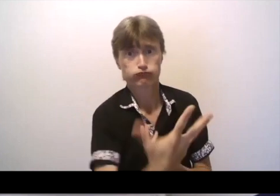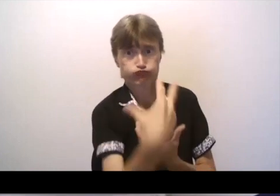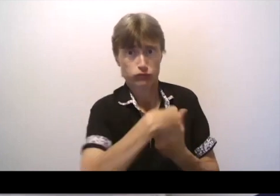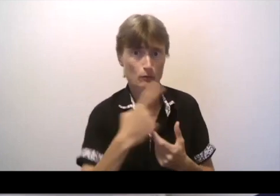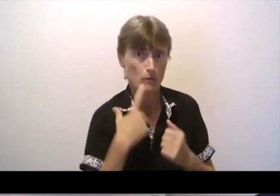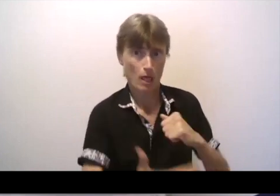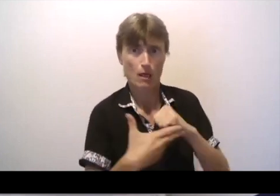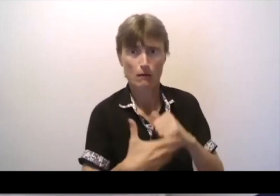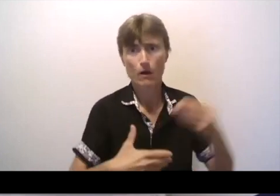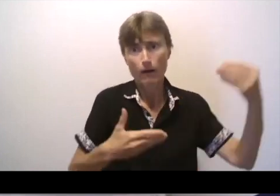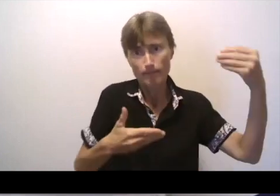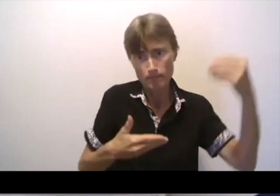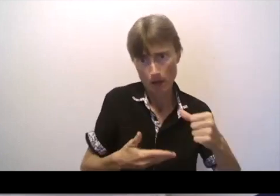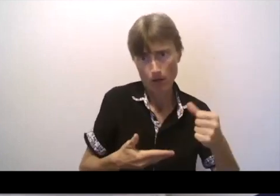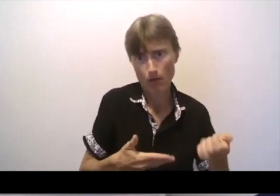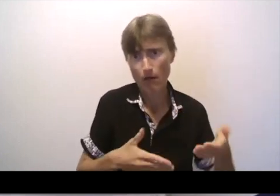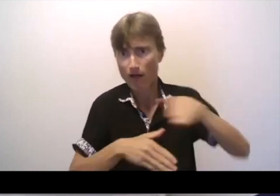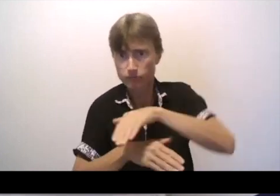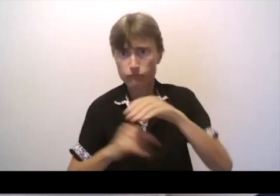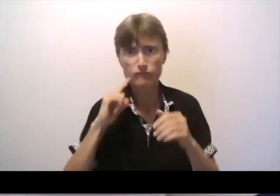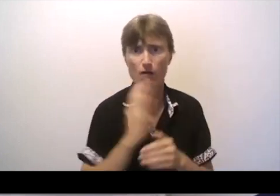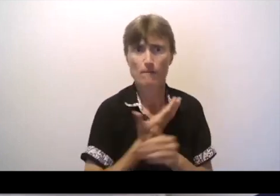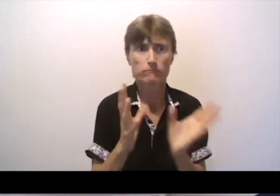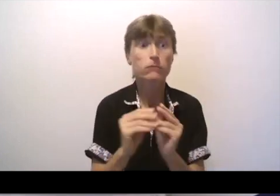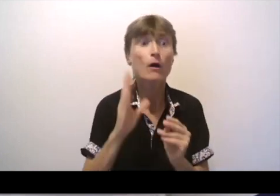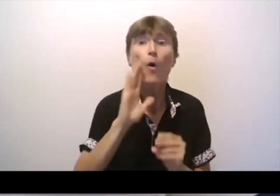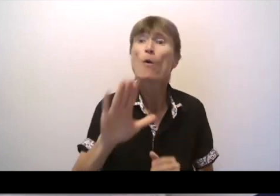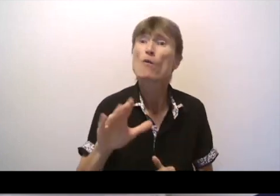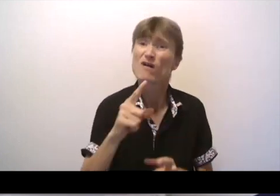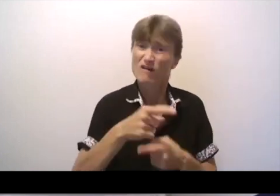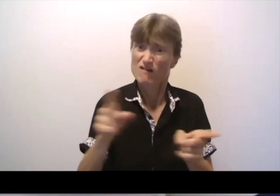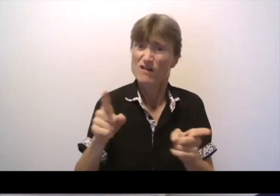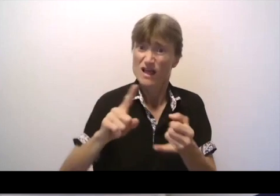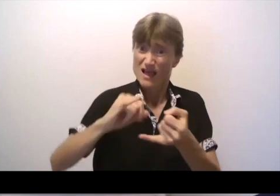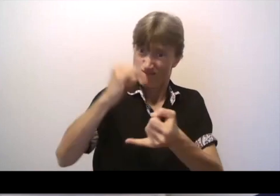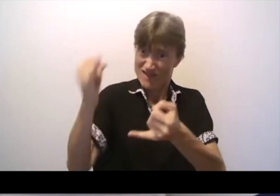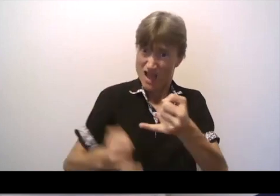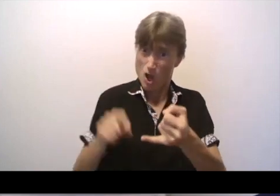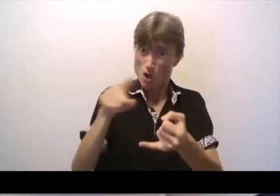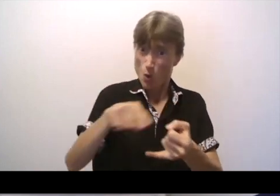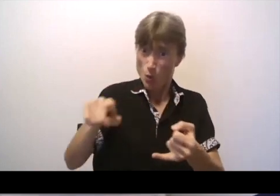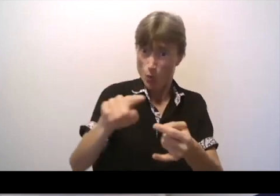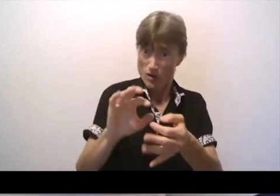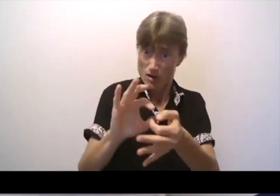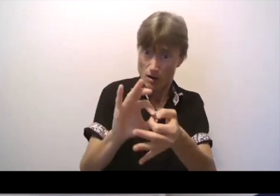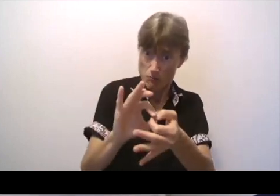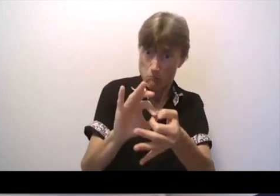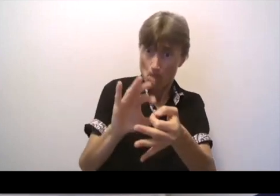a couple really quick closing actions when you do leave the webinar there is going to be a a pop-up